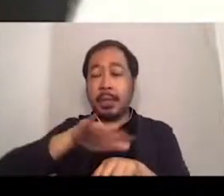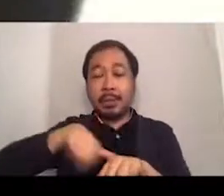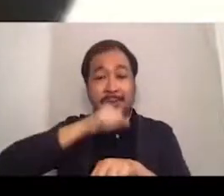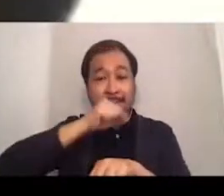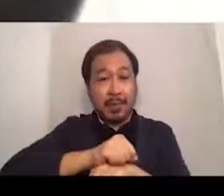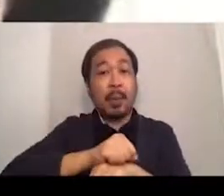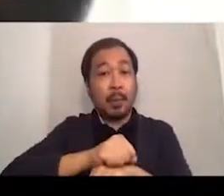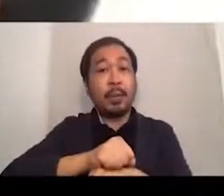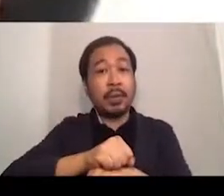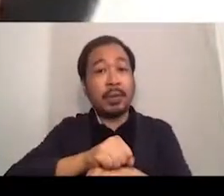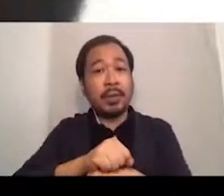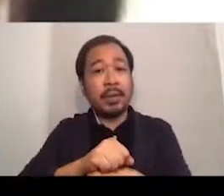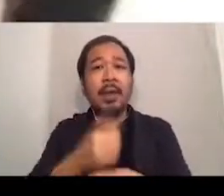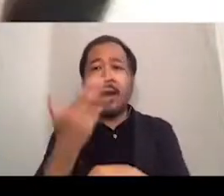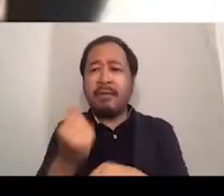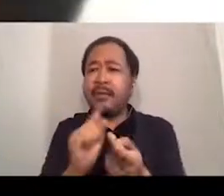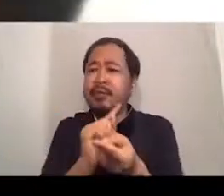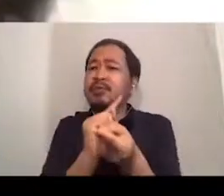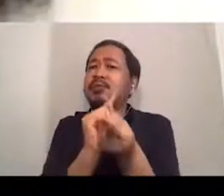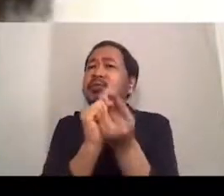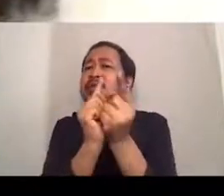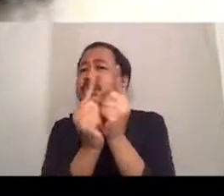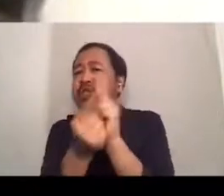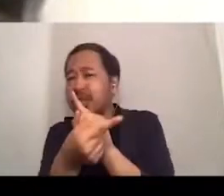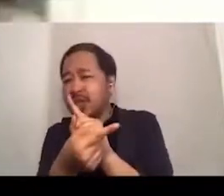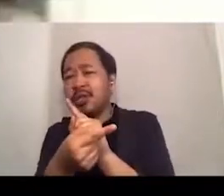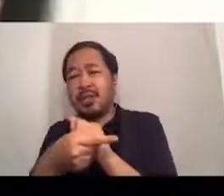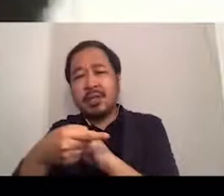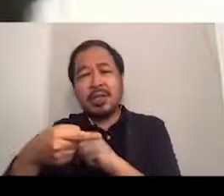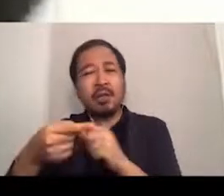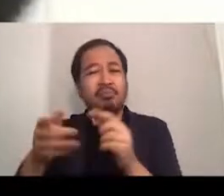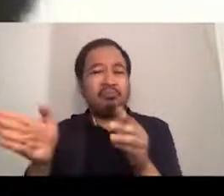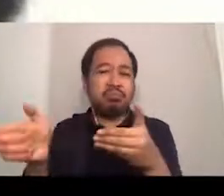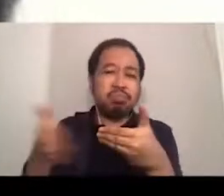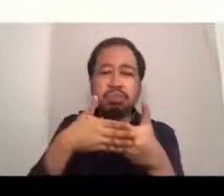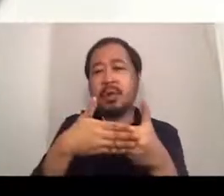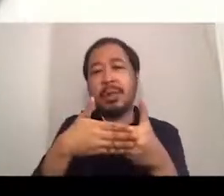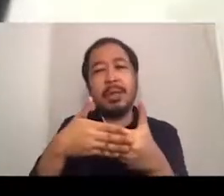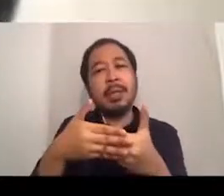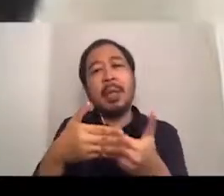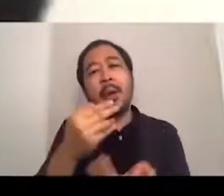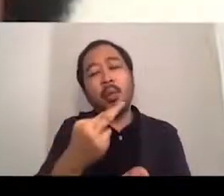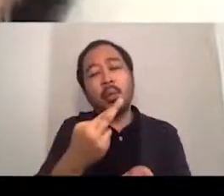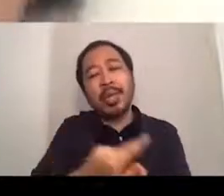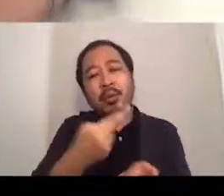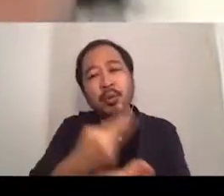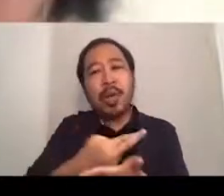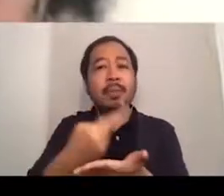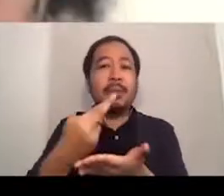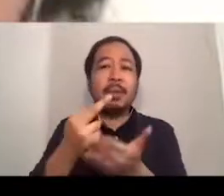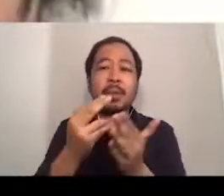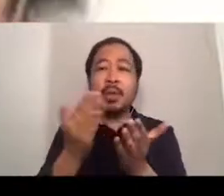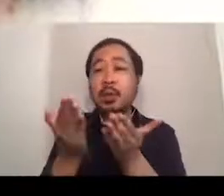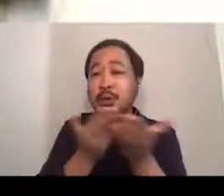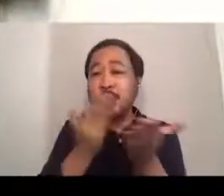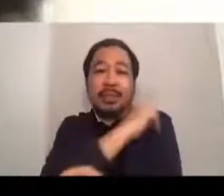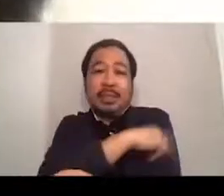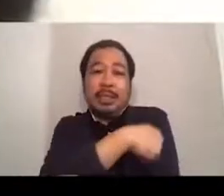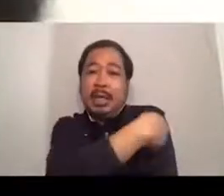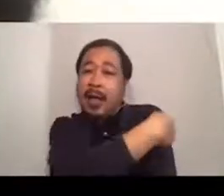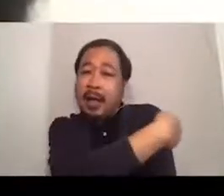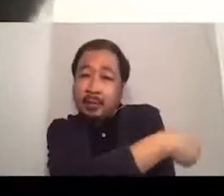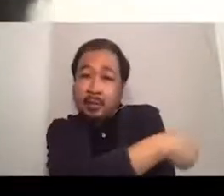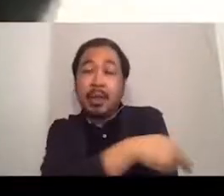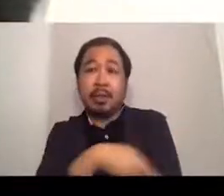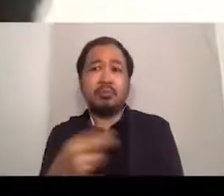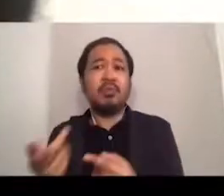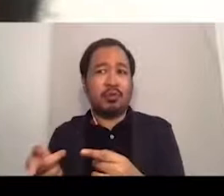All face-to-face outpatient and community based rehab services have been actually suspended during our circuit breaker (lockdown) measures